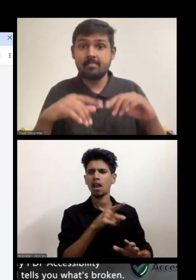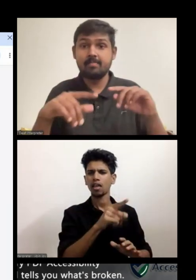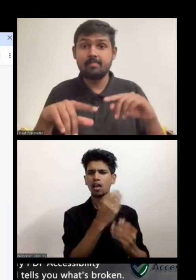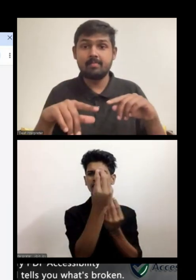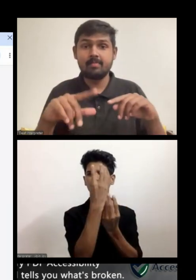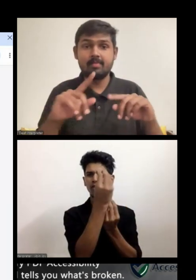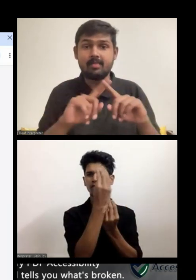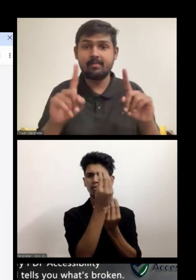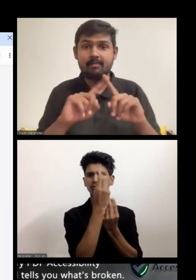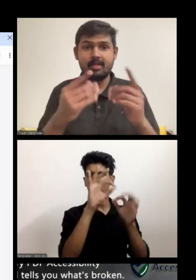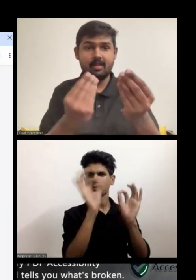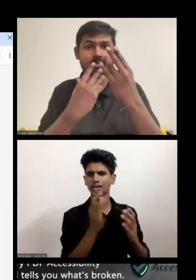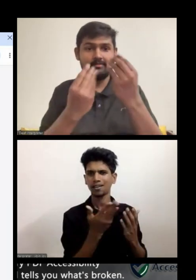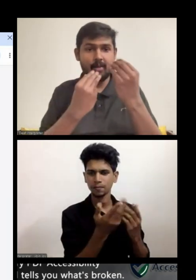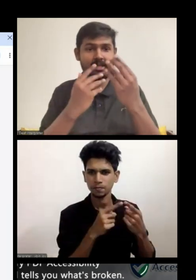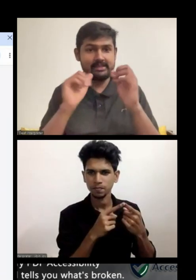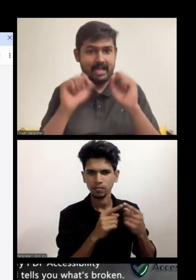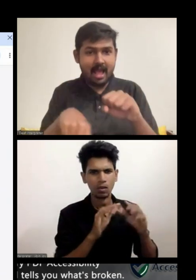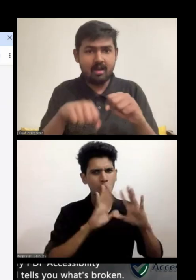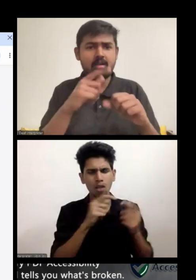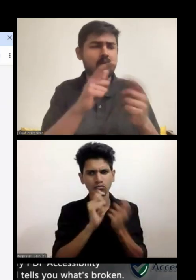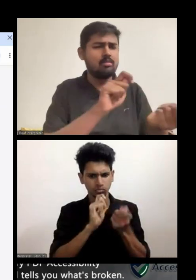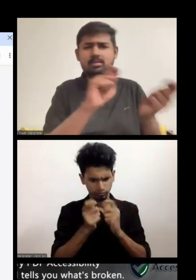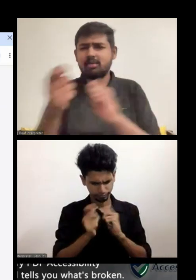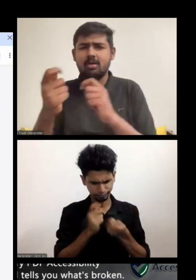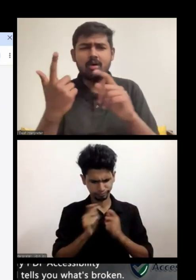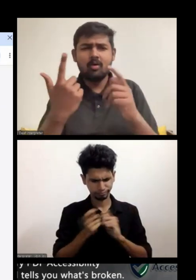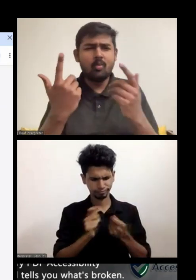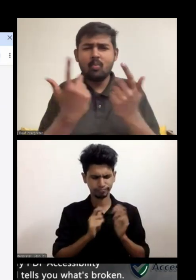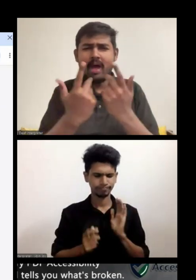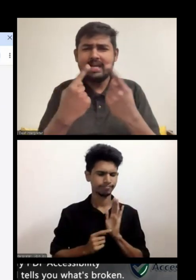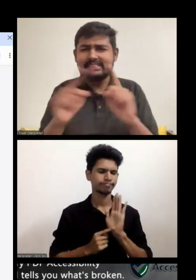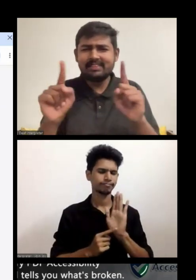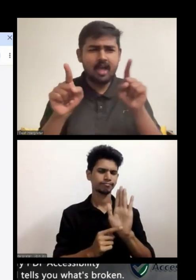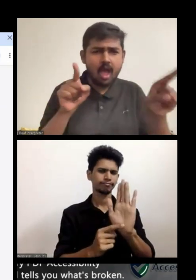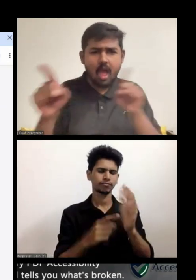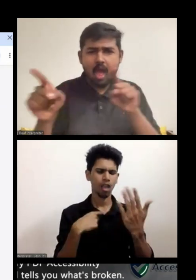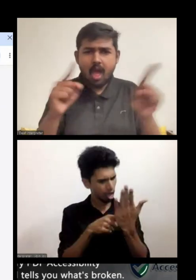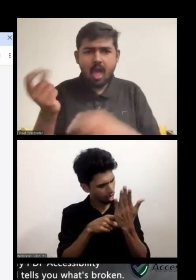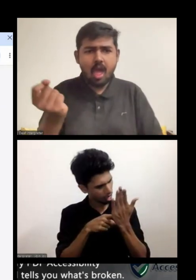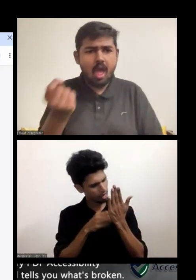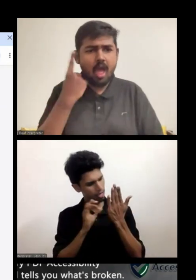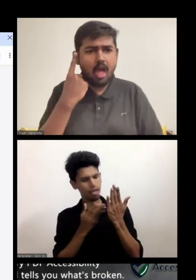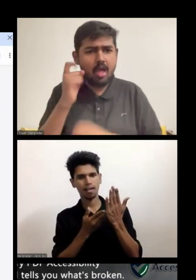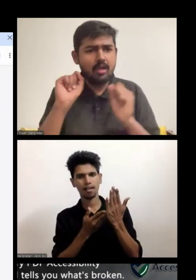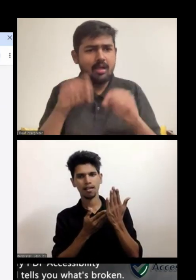All these things have been corrected along with the WCAG compliance criteria.